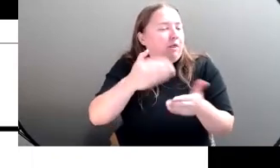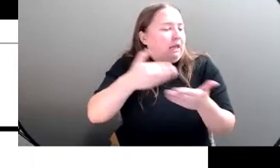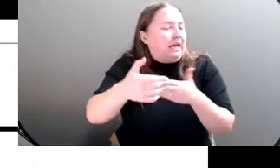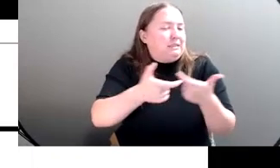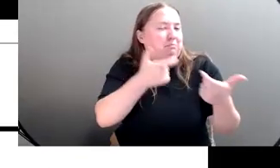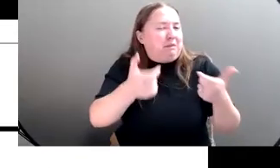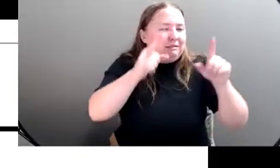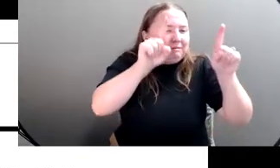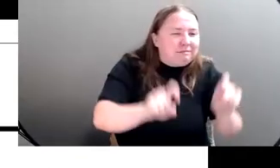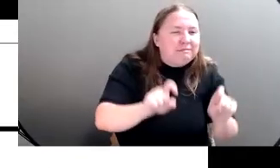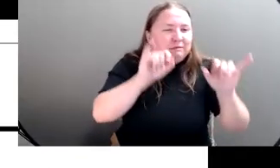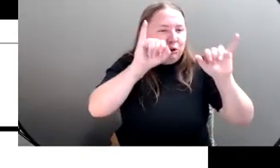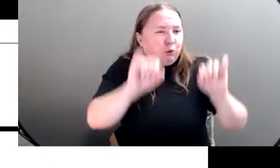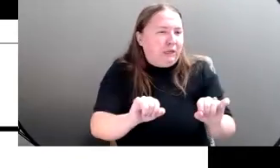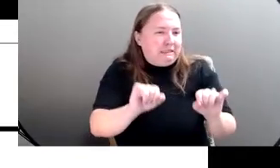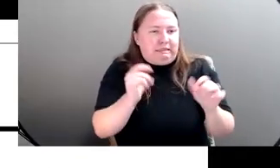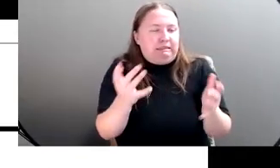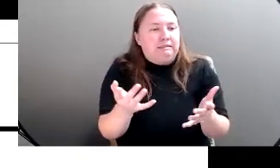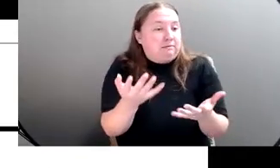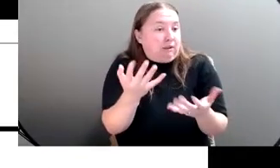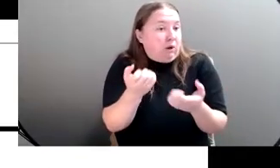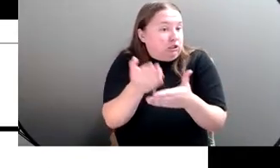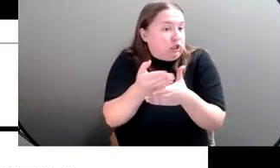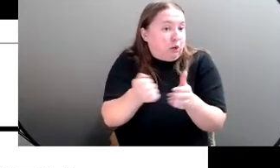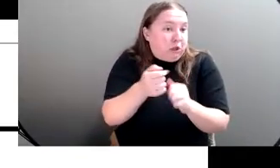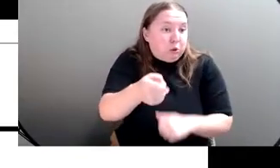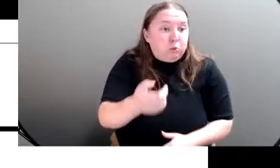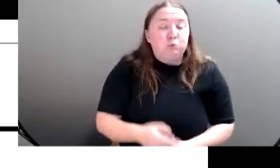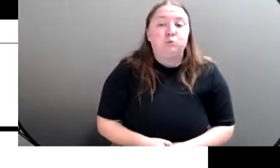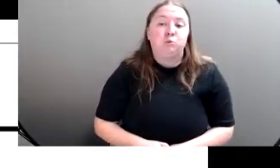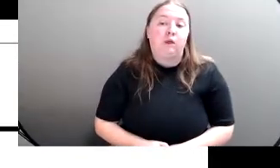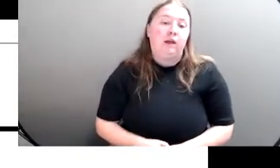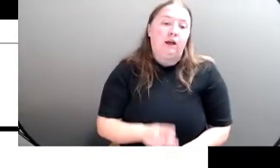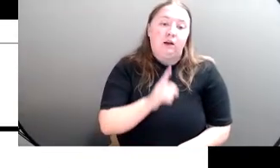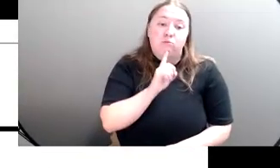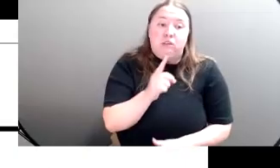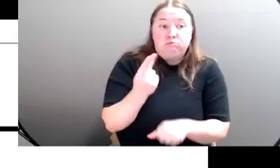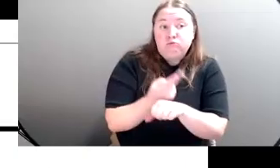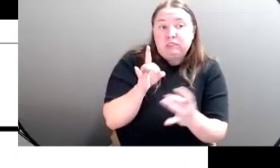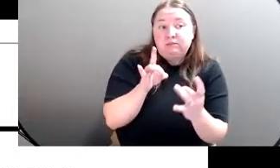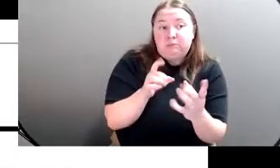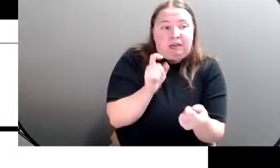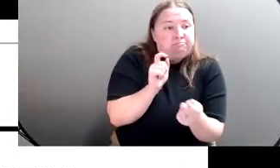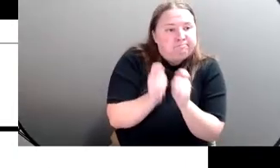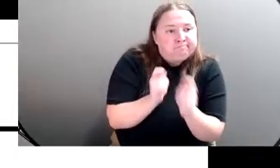or test or anything like that, that they'd like to share with you and then really just use this feedback to adjust your interactions